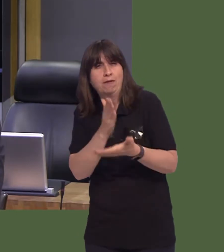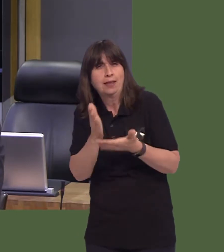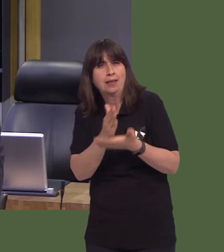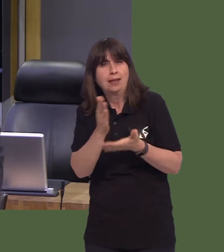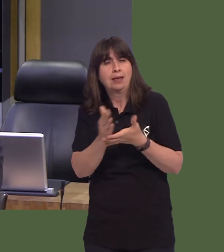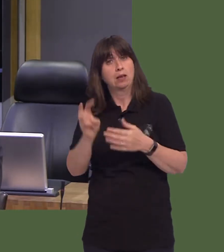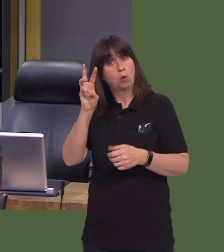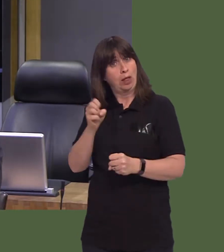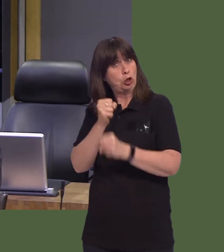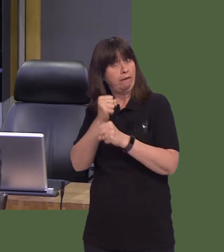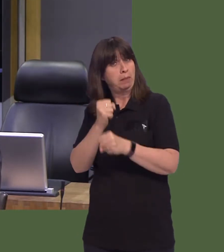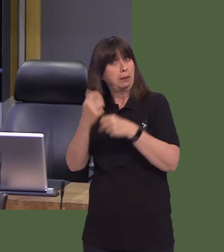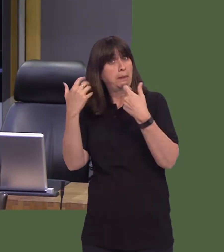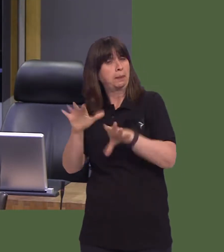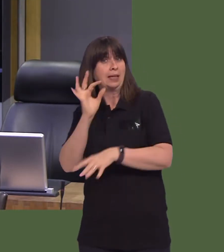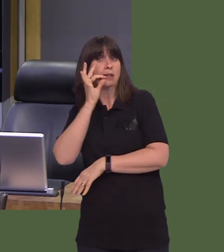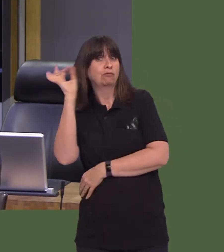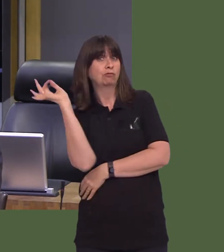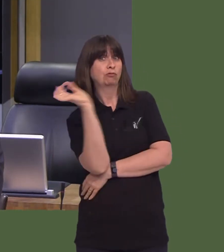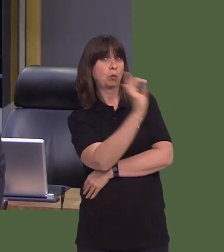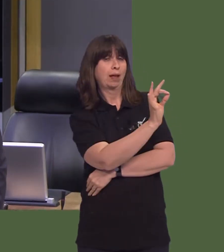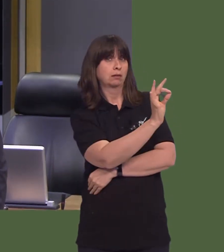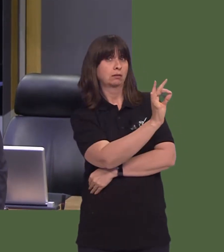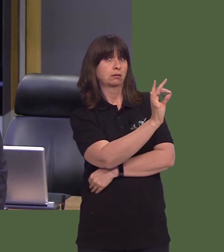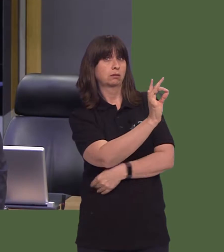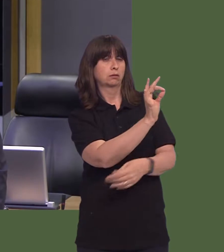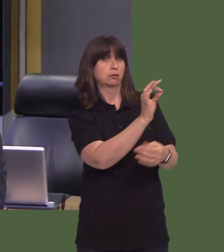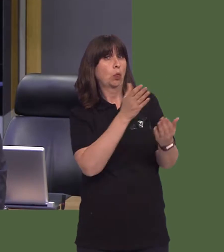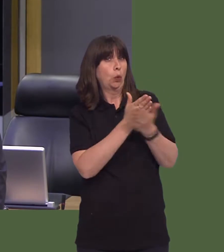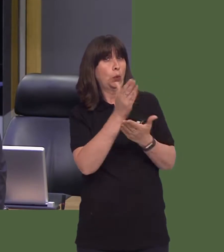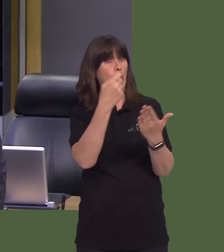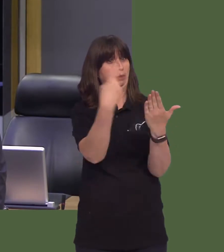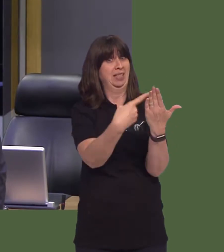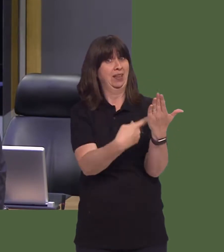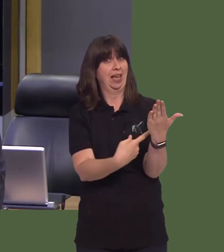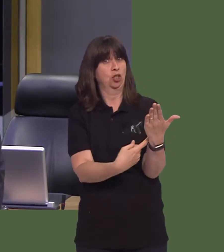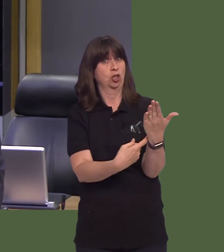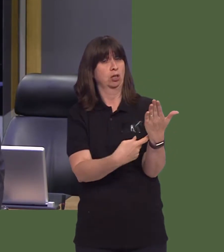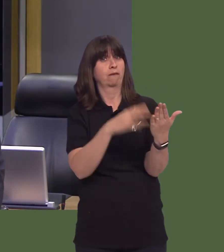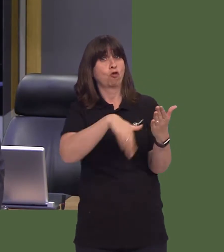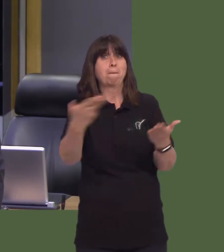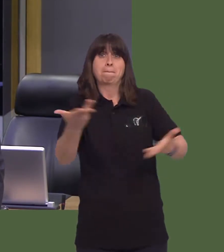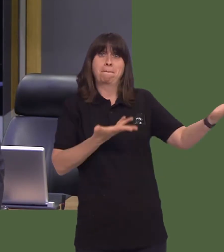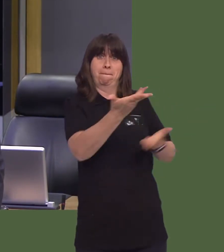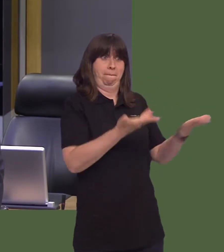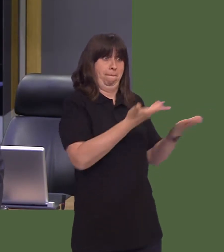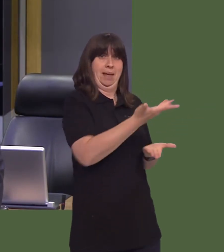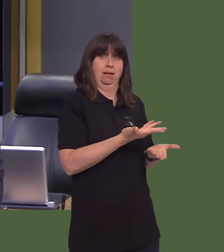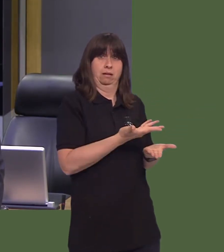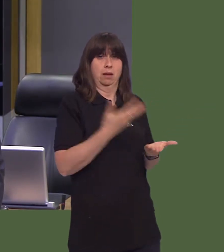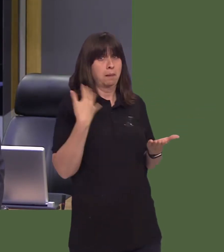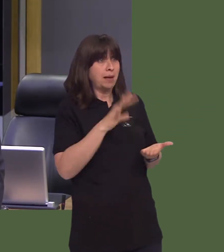Government requested in its specification from the bidders that all trains in the metro